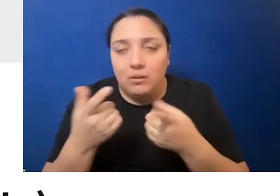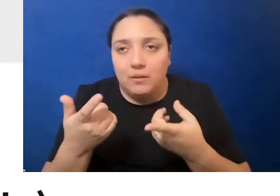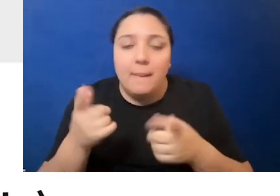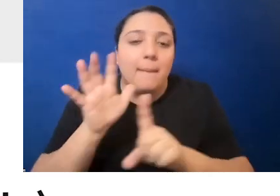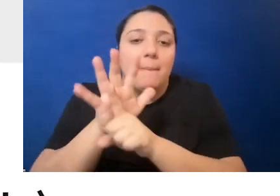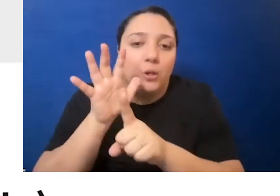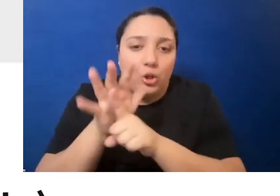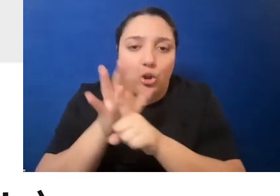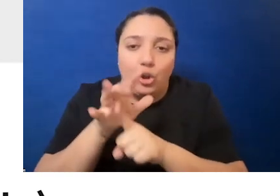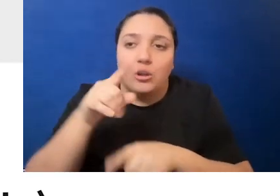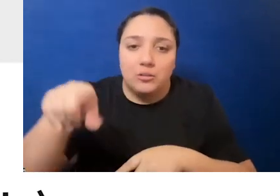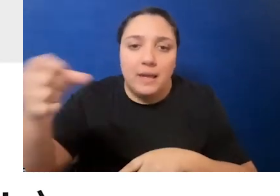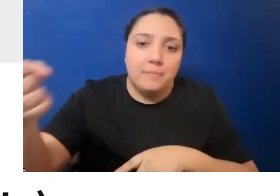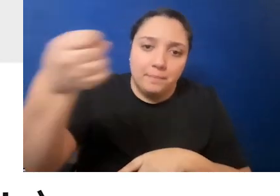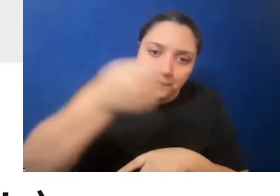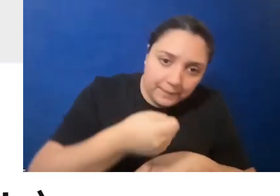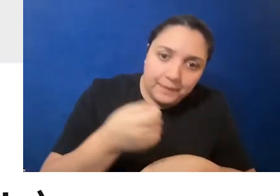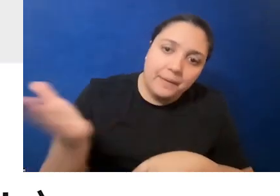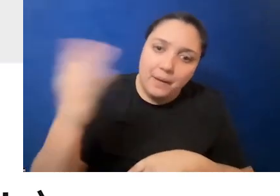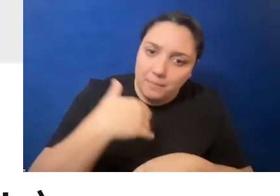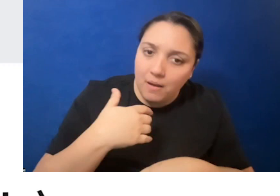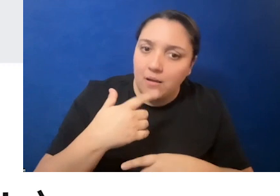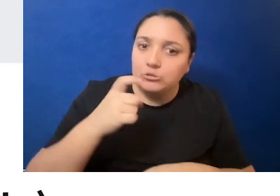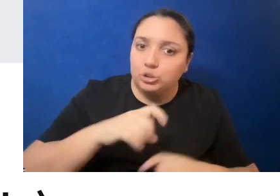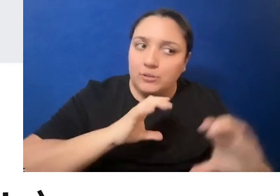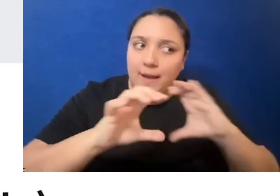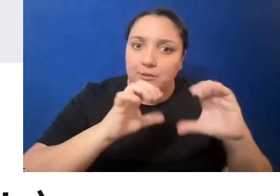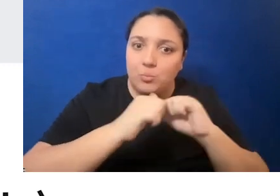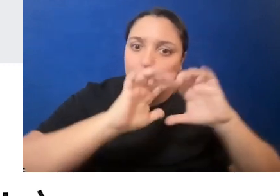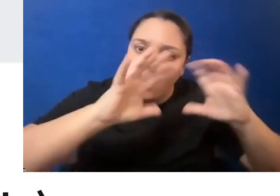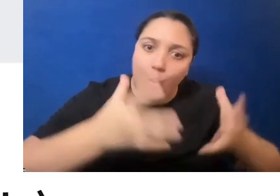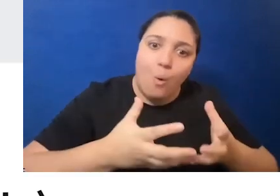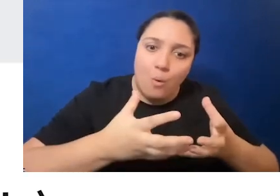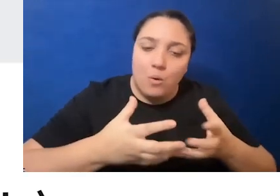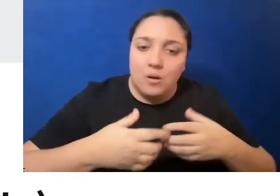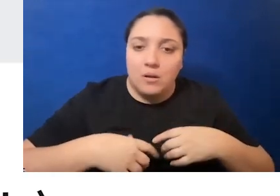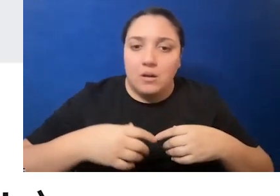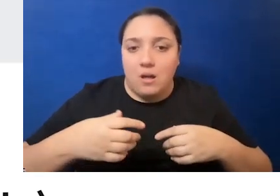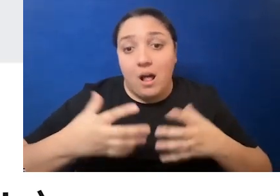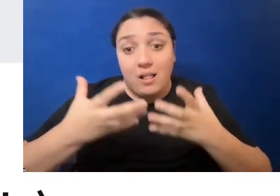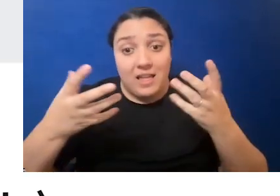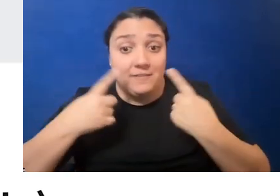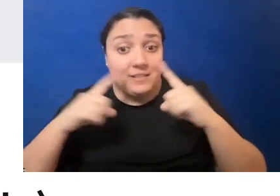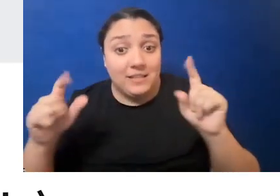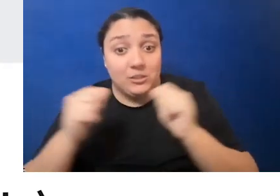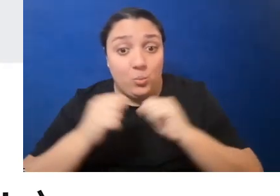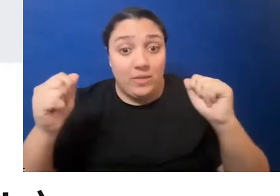STUDENTS THAT ARE POPULAR AND PULL THEM INTO THIS AND LISTEN WE WANT TO HAVE A CONVERSATION